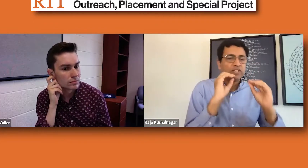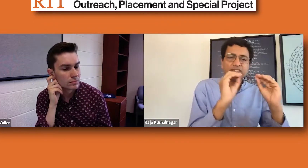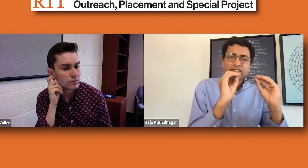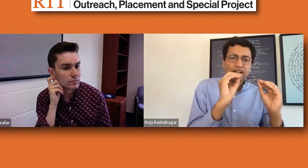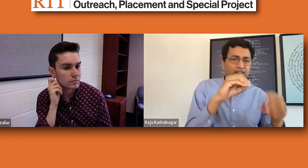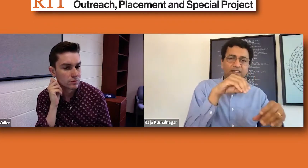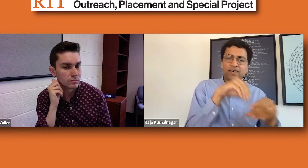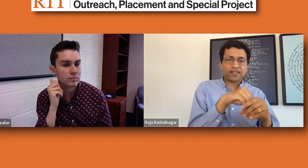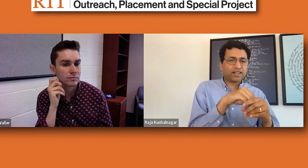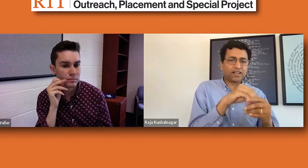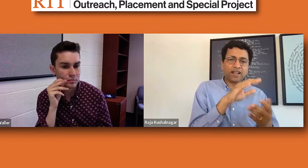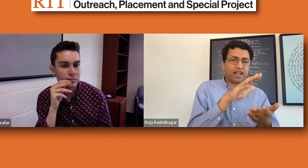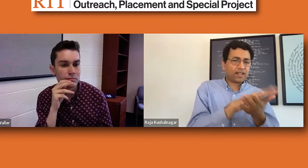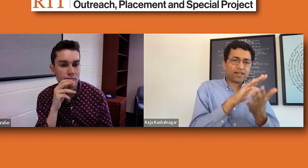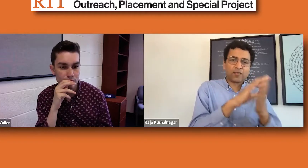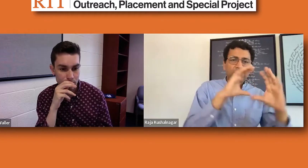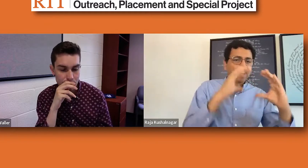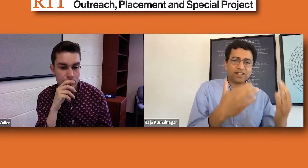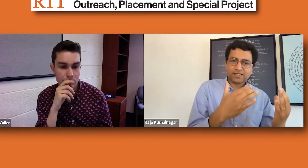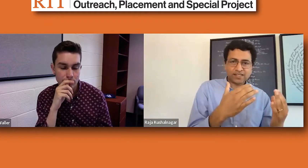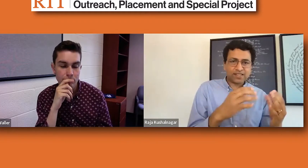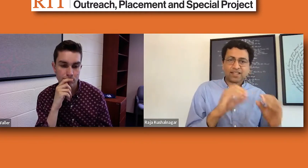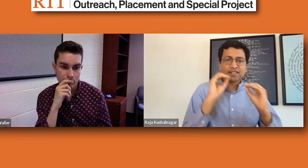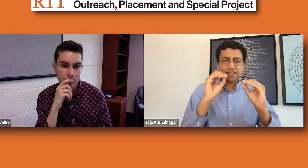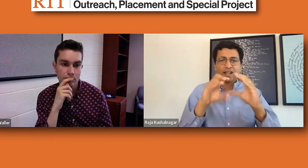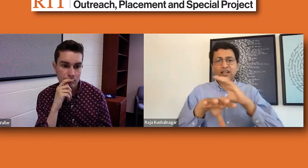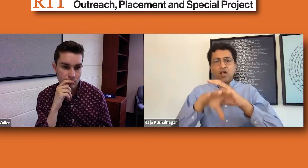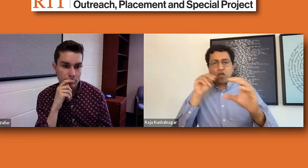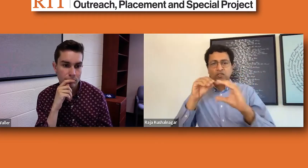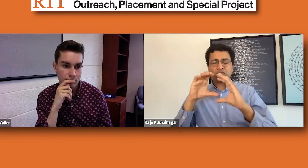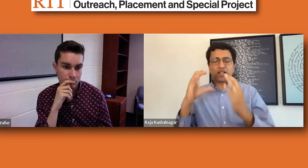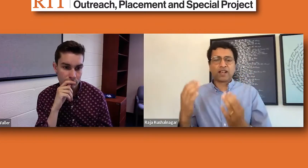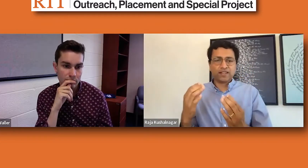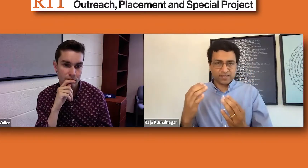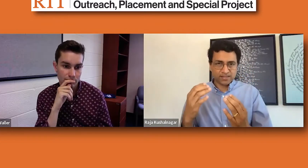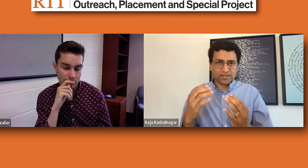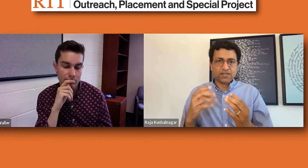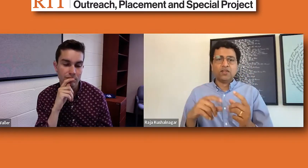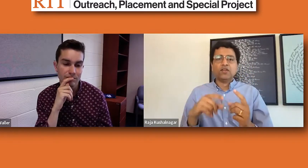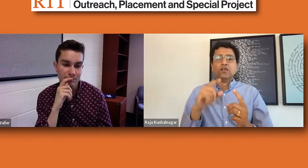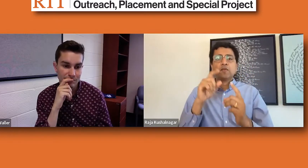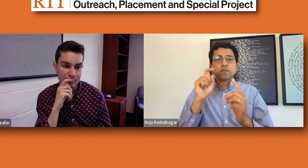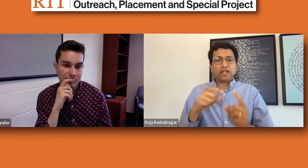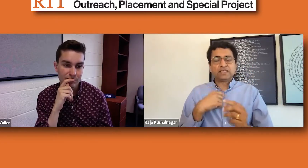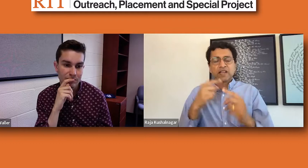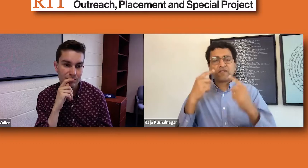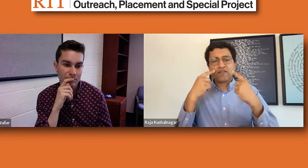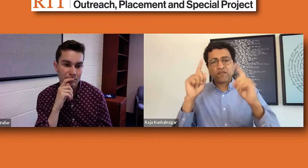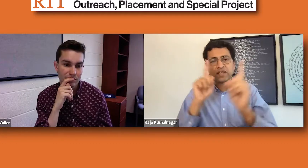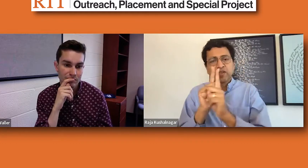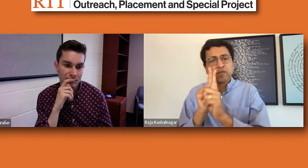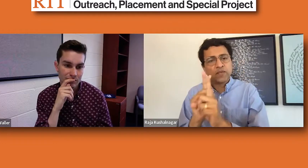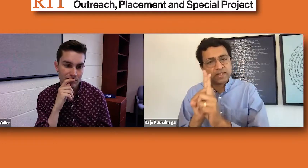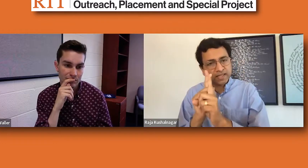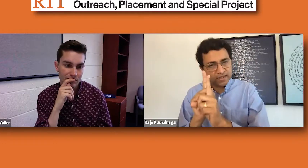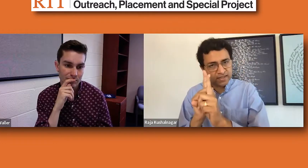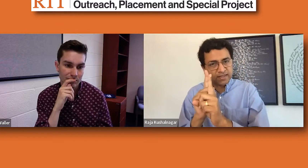they don't typically teach you those soft skills or social skills, right? Those are things you learn outside of class.